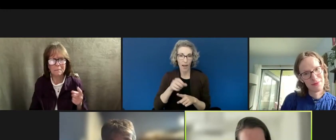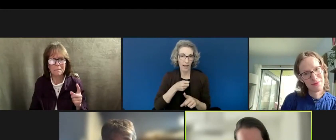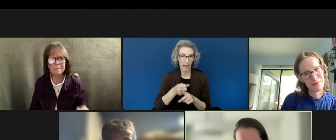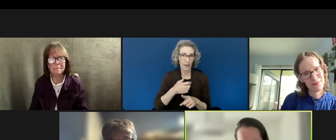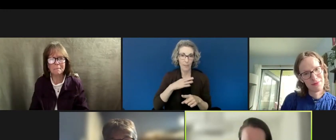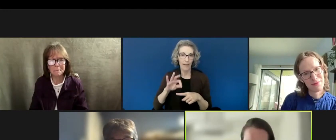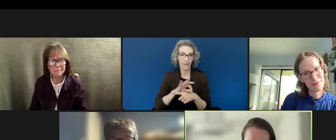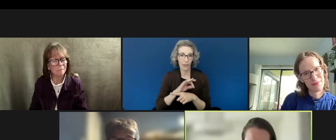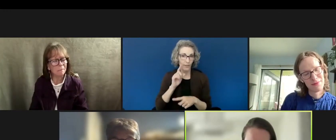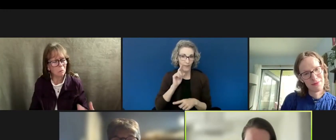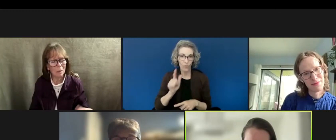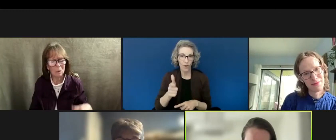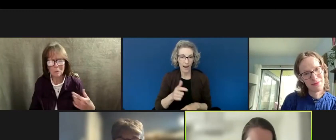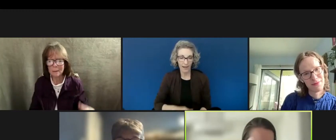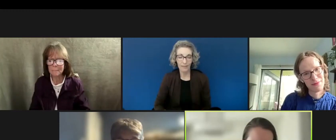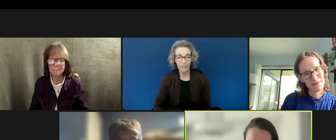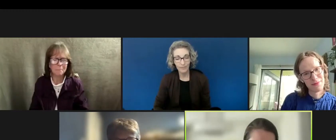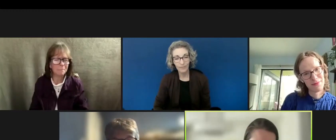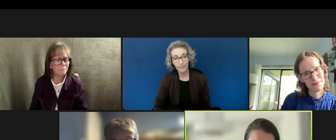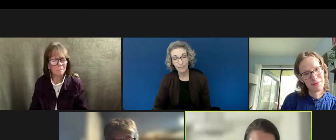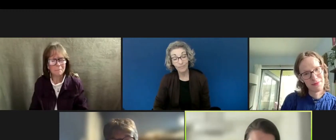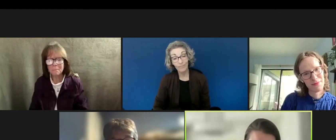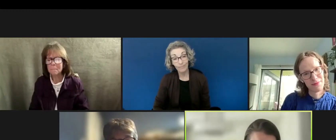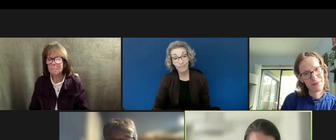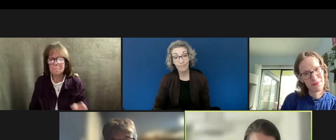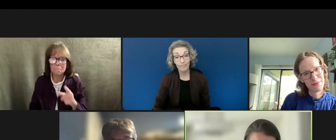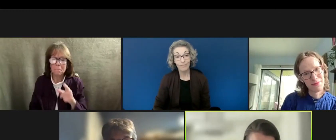Gosh, is there anything you need?